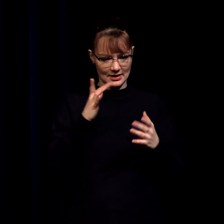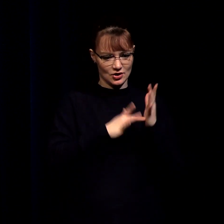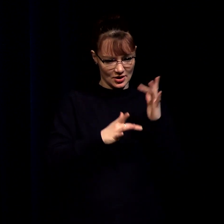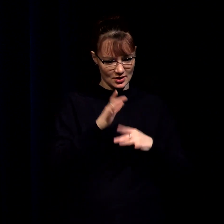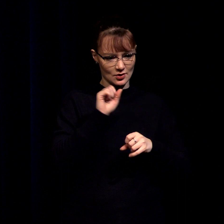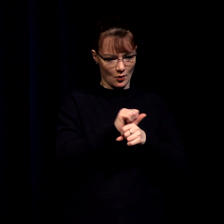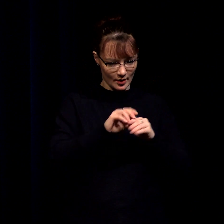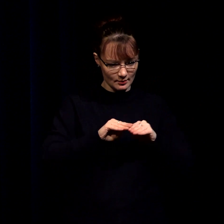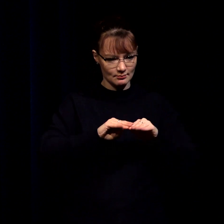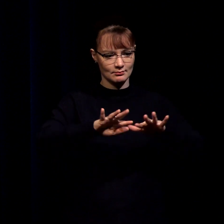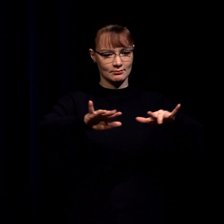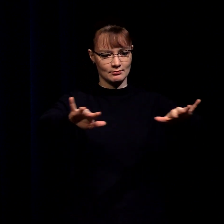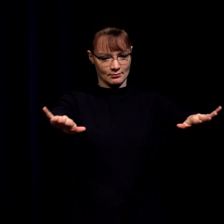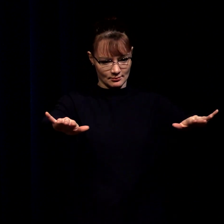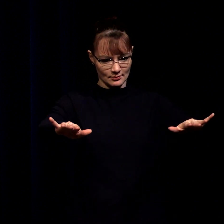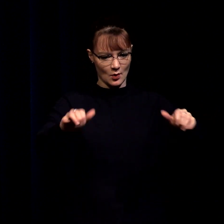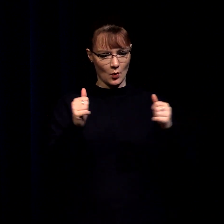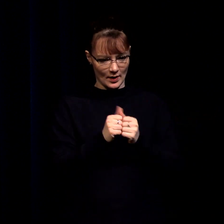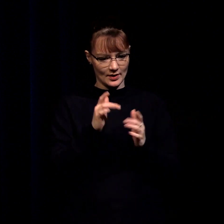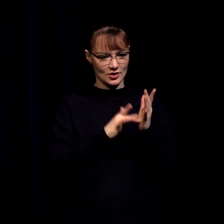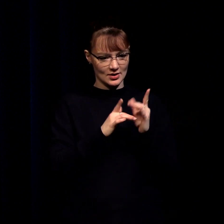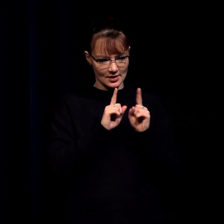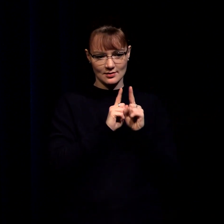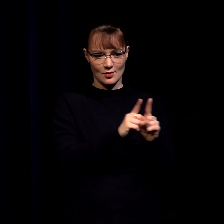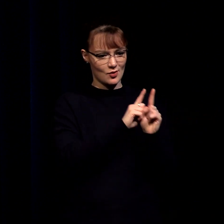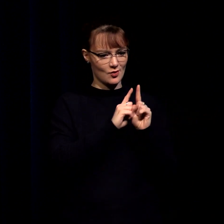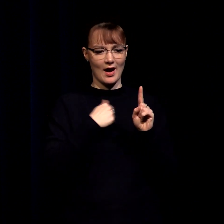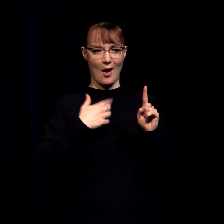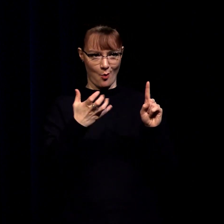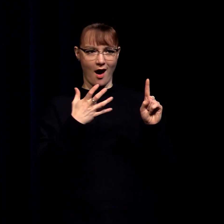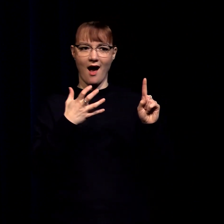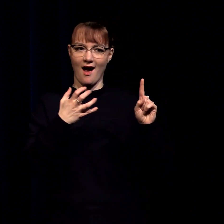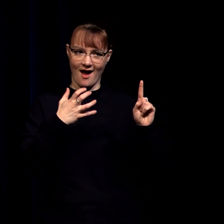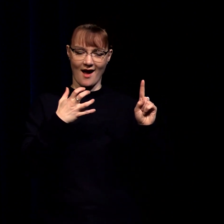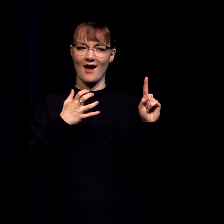this King Jesus. church family, I believe they did. I believe